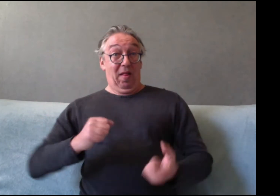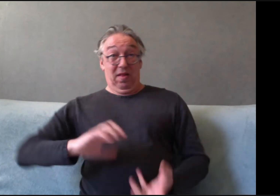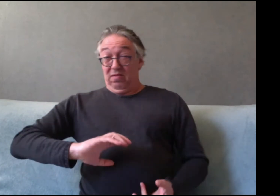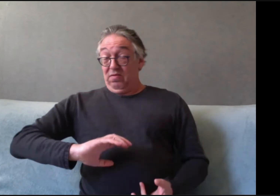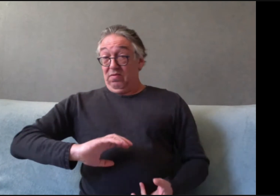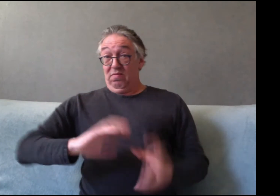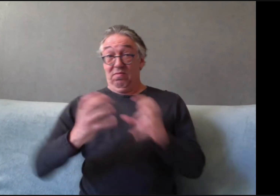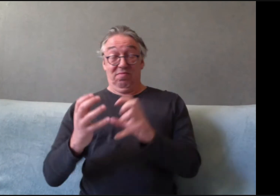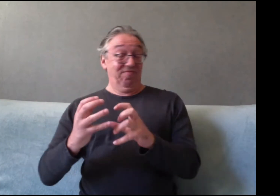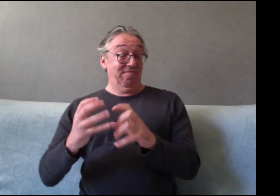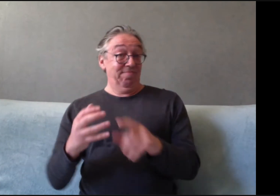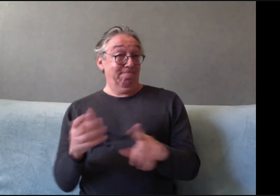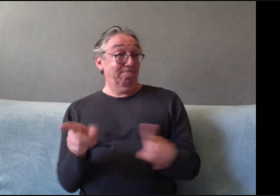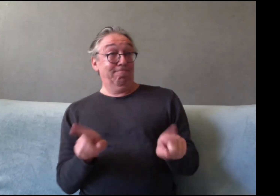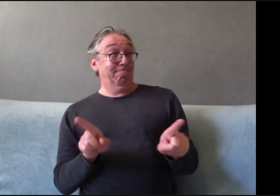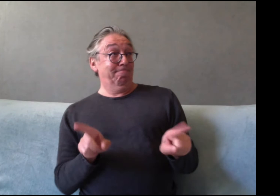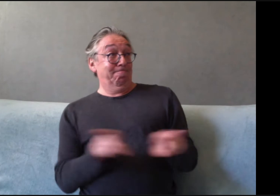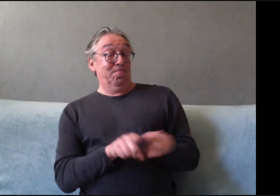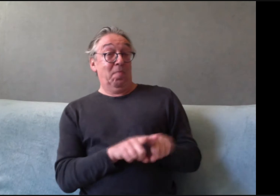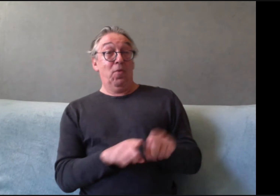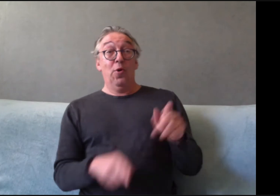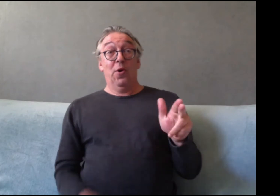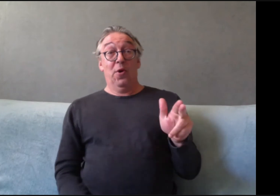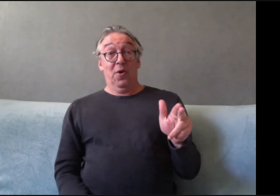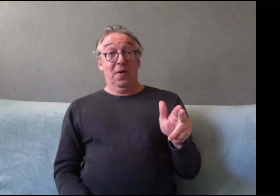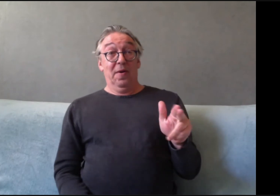we really believe it's a social emergency also.